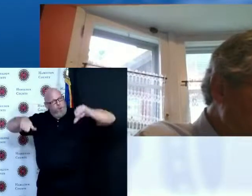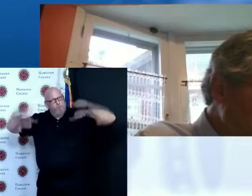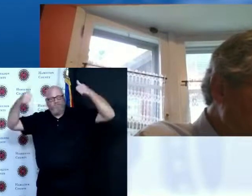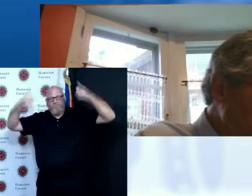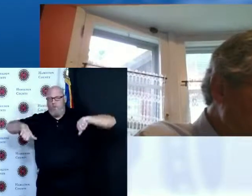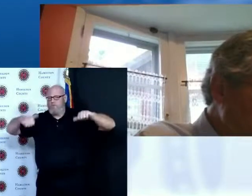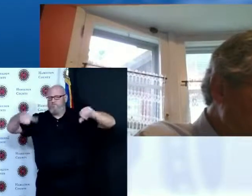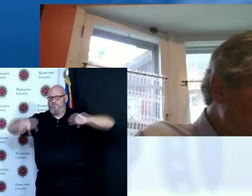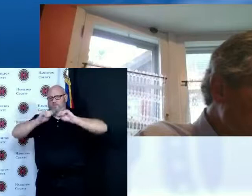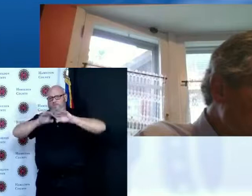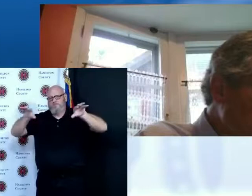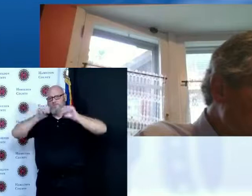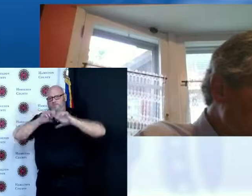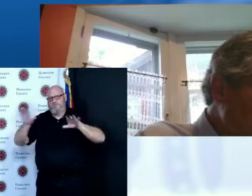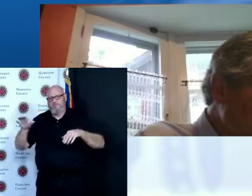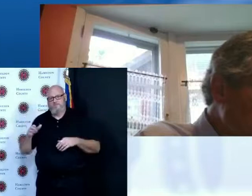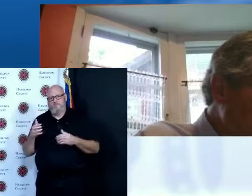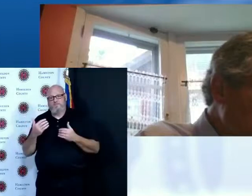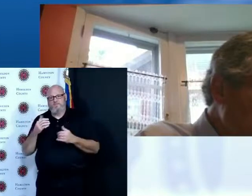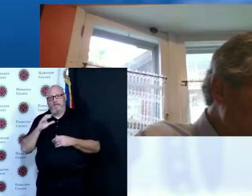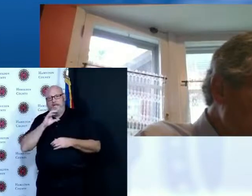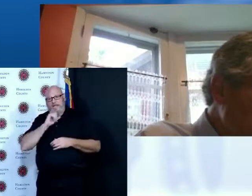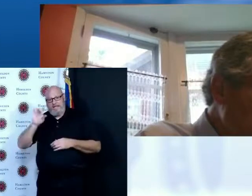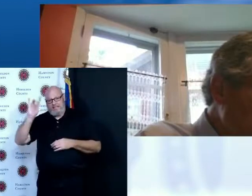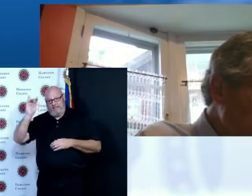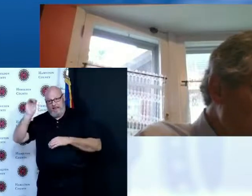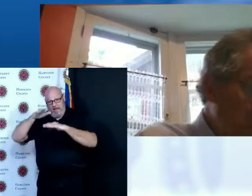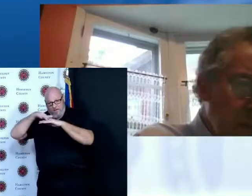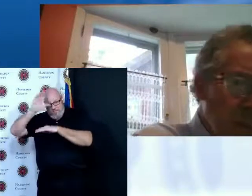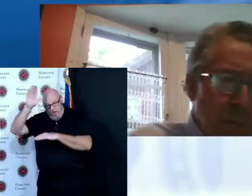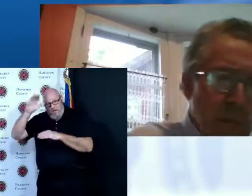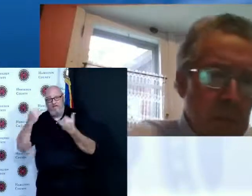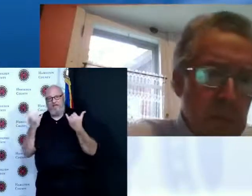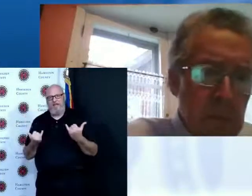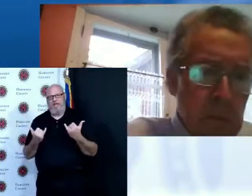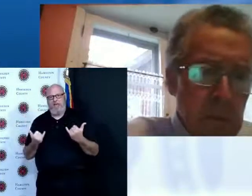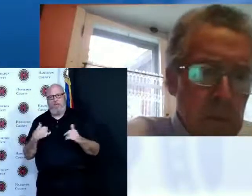now it's 75 and over next week it's 70 and over right so you can get all that information